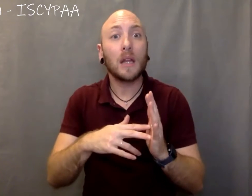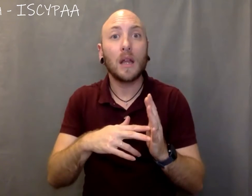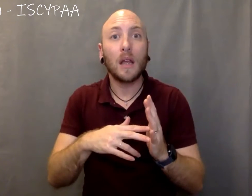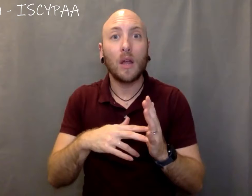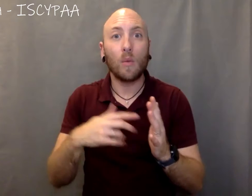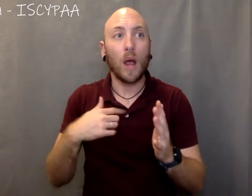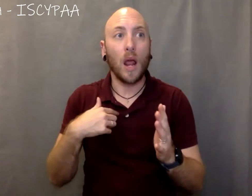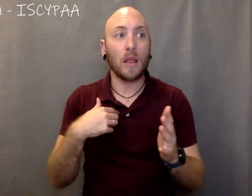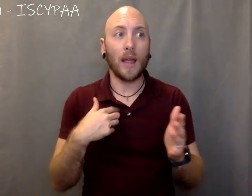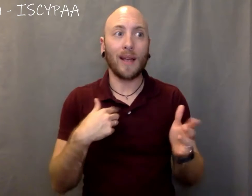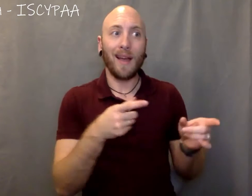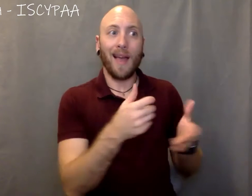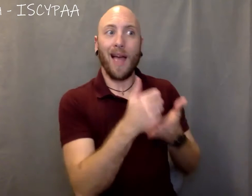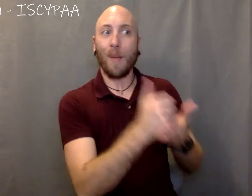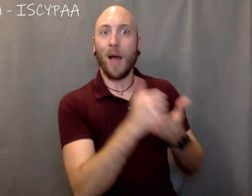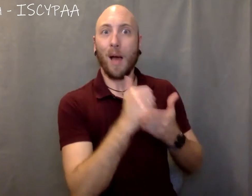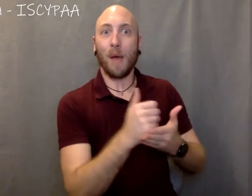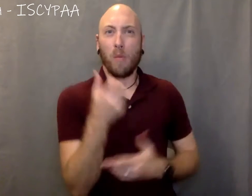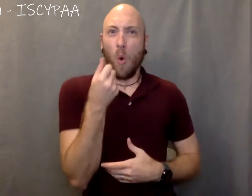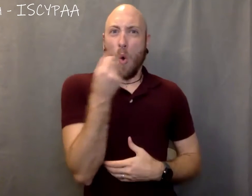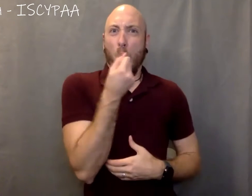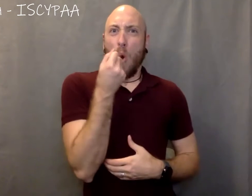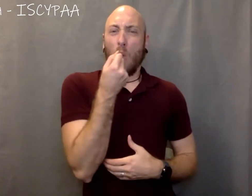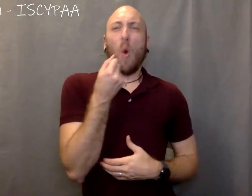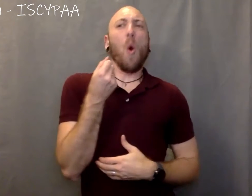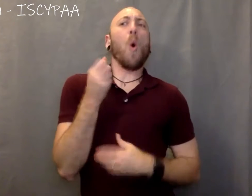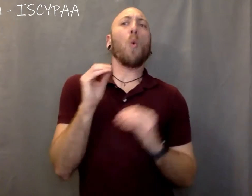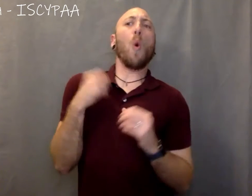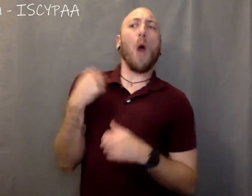say I'm not going to sponsor you know that's a sure way for me to drink, and to die,